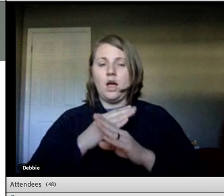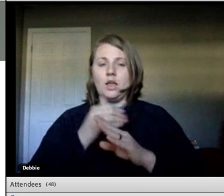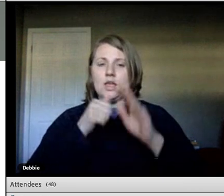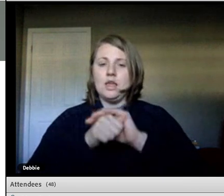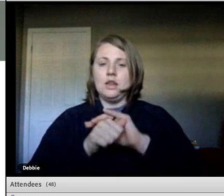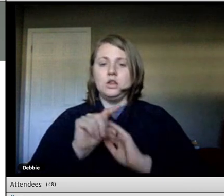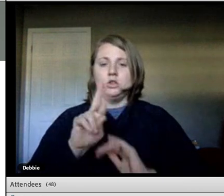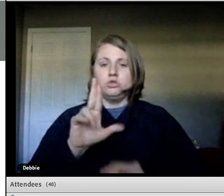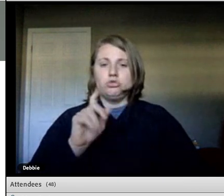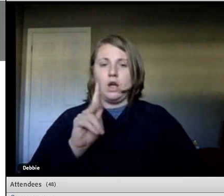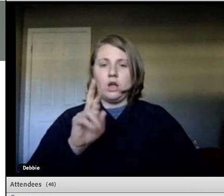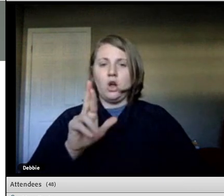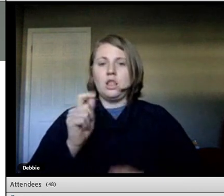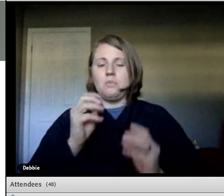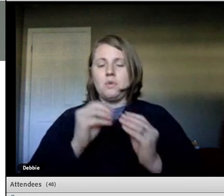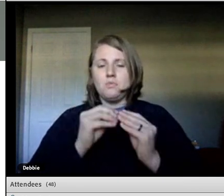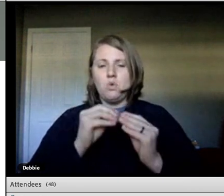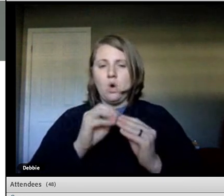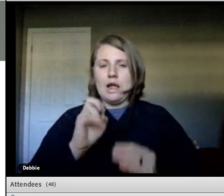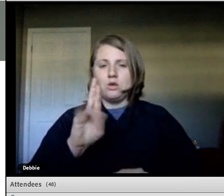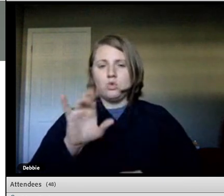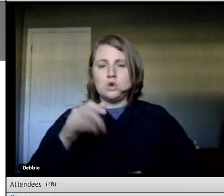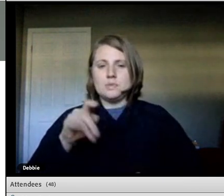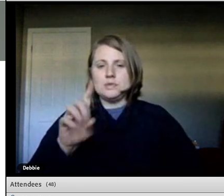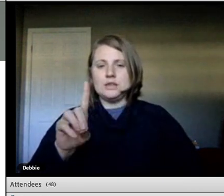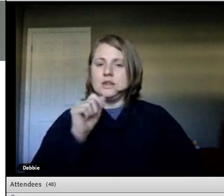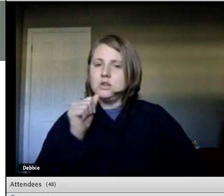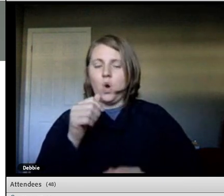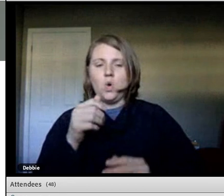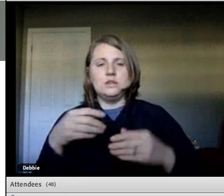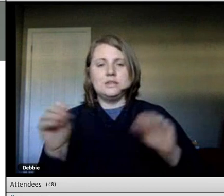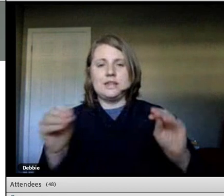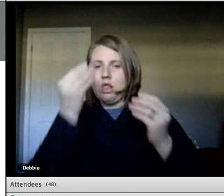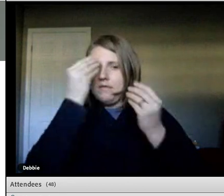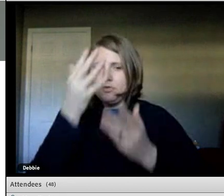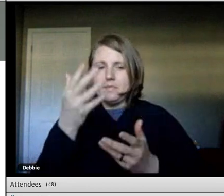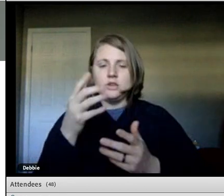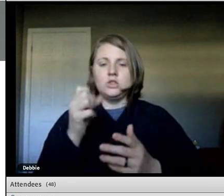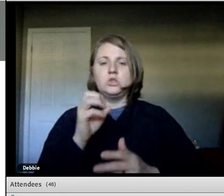They're not passing information back and forth and selling stuff, so really it's a great alternative to Google,